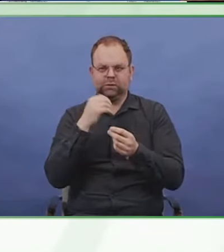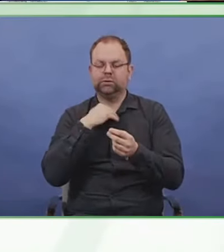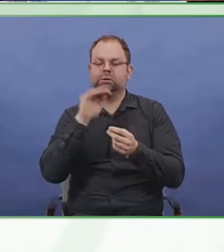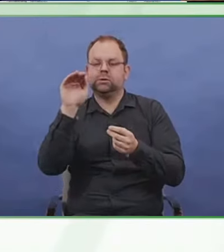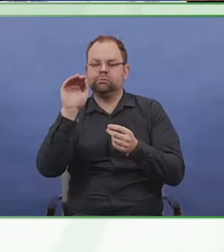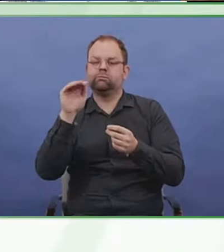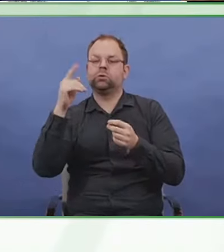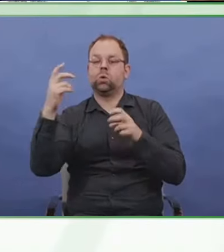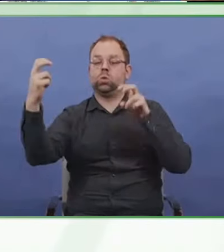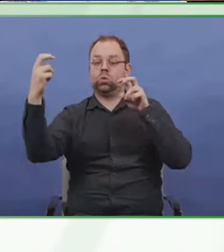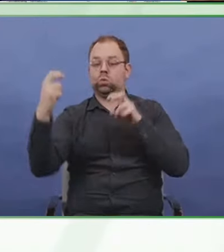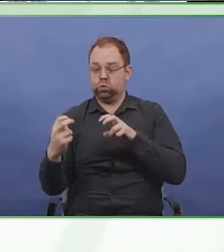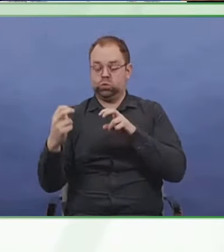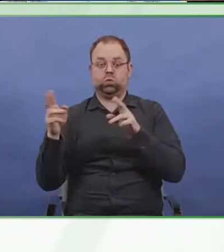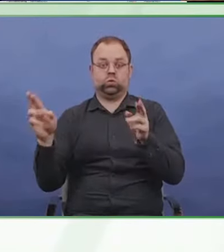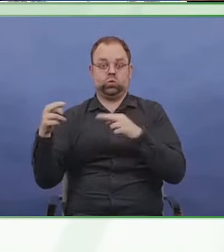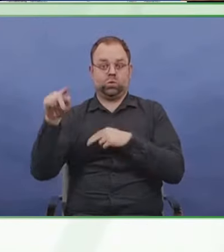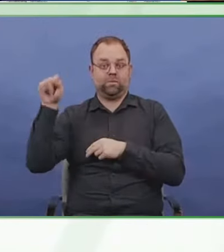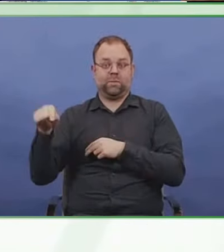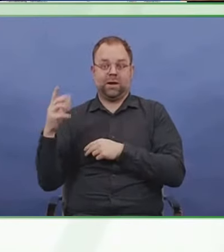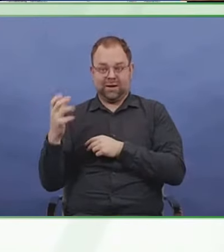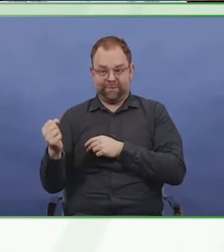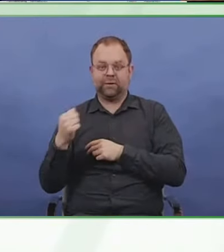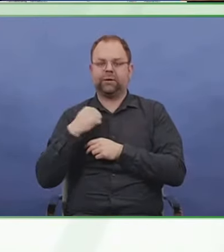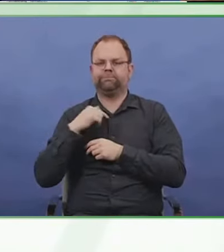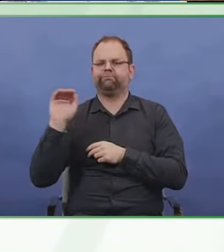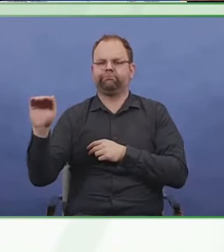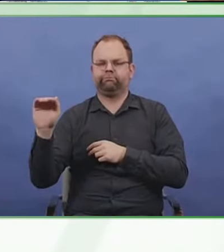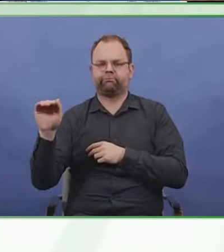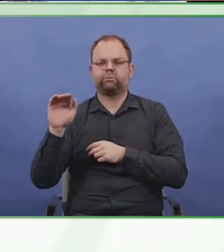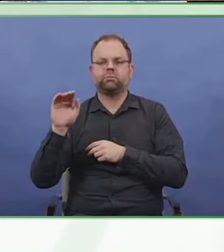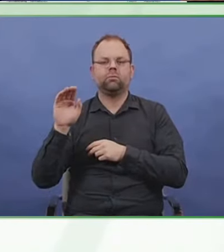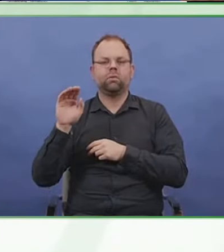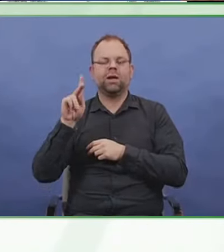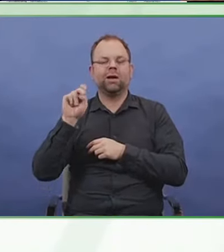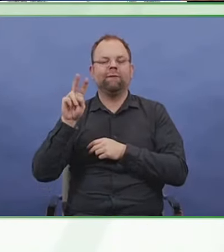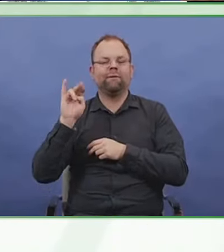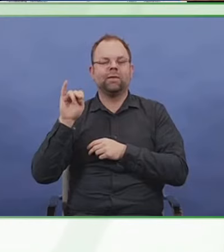were having problems with African-Americans in the streets,